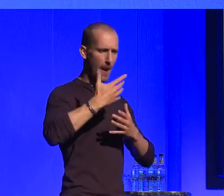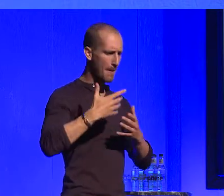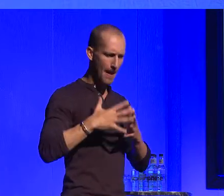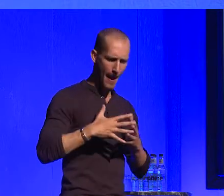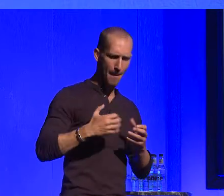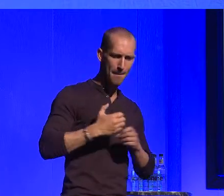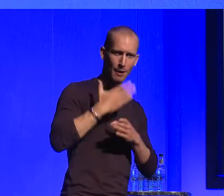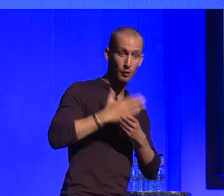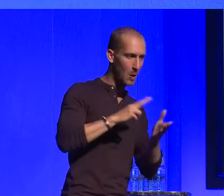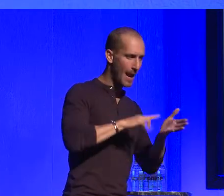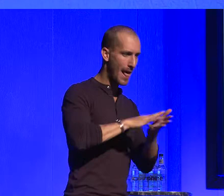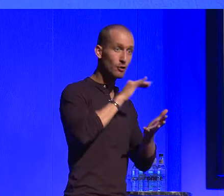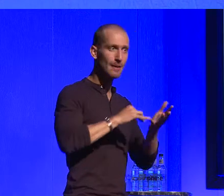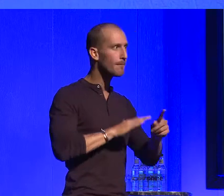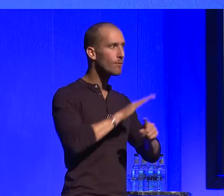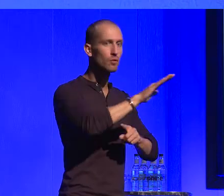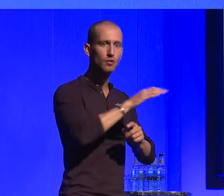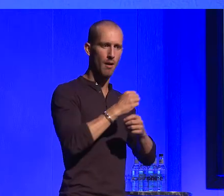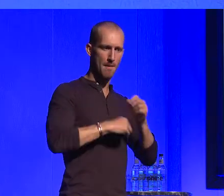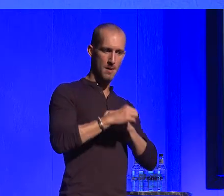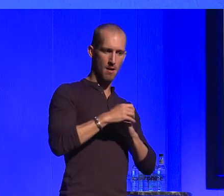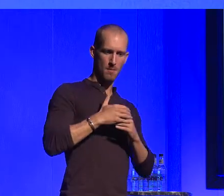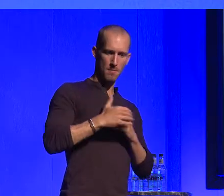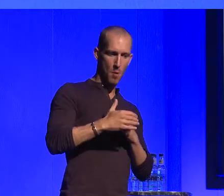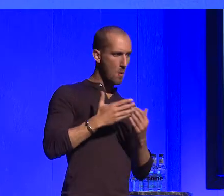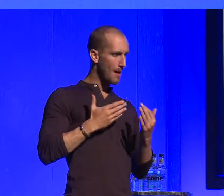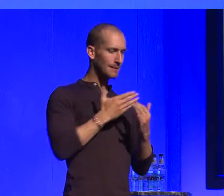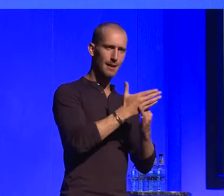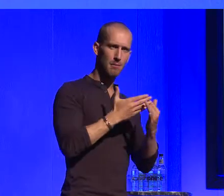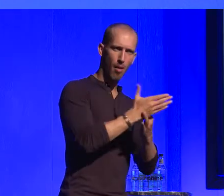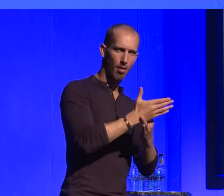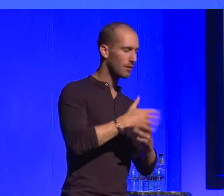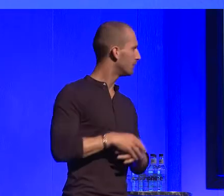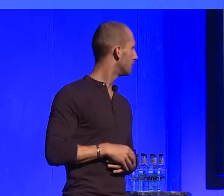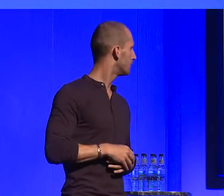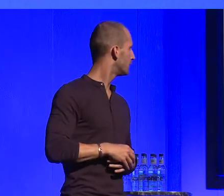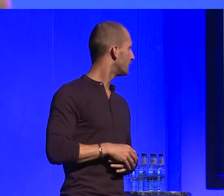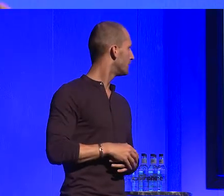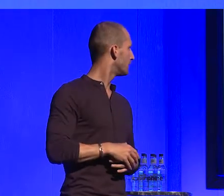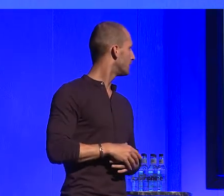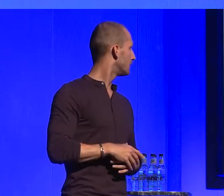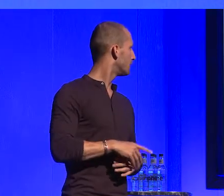The way we found we could do that was realising that it is not only a source we can go into;